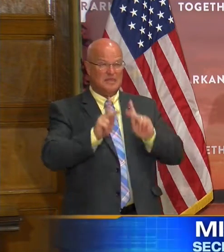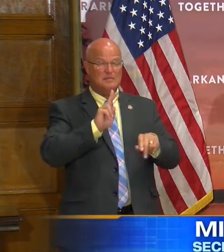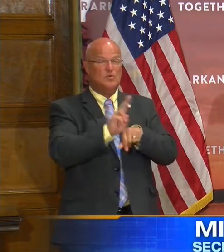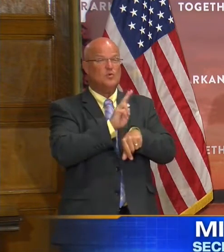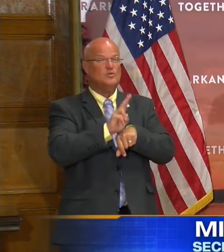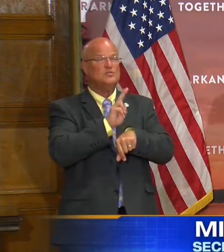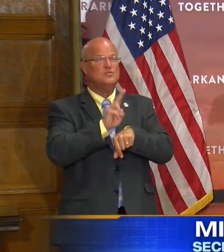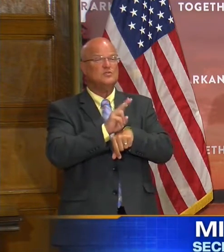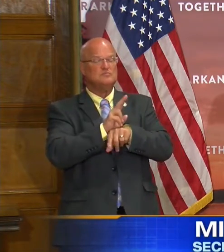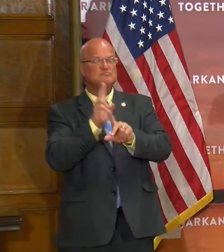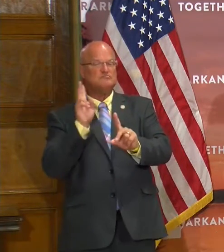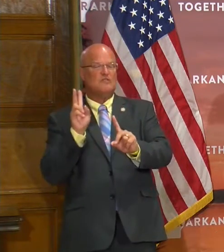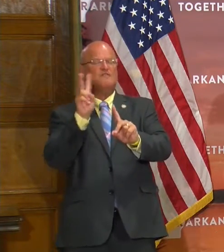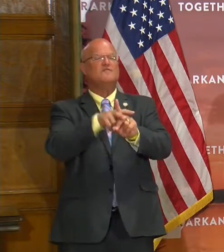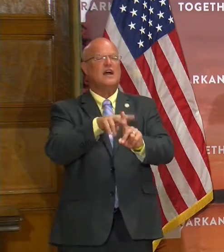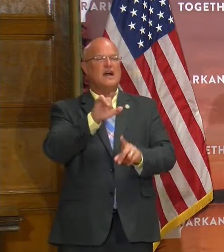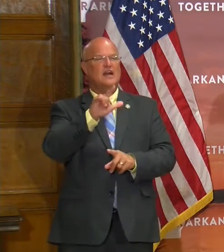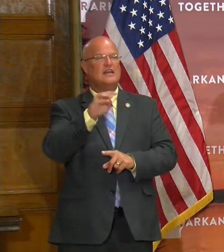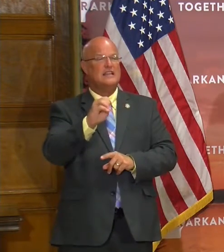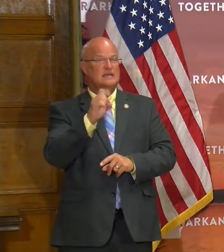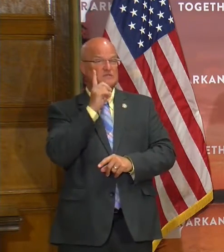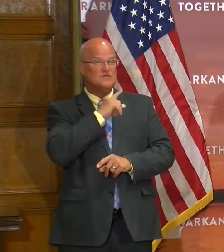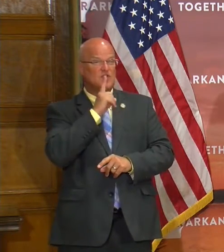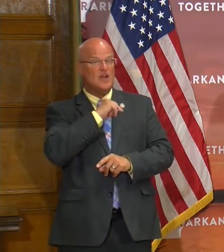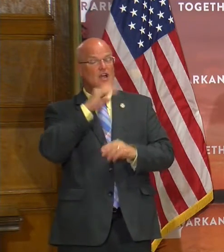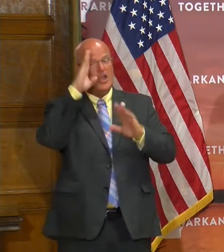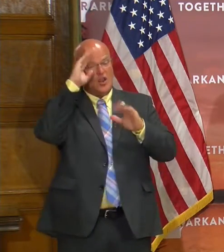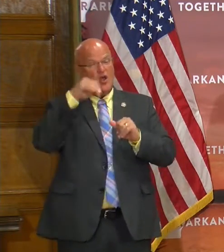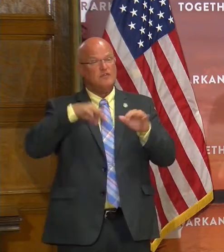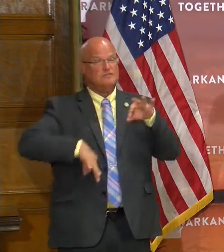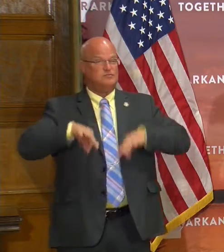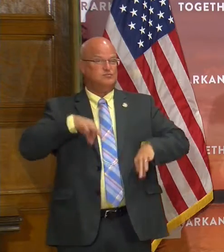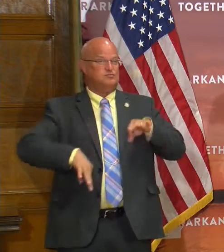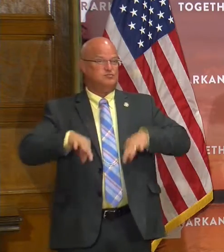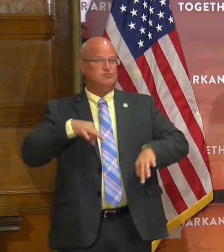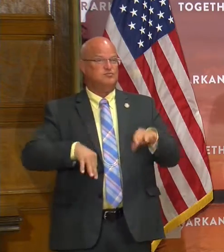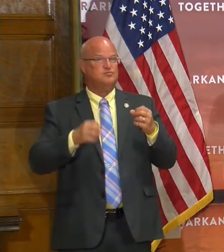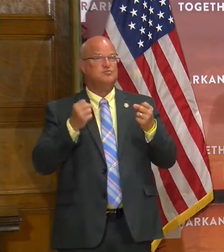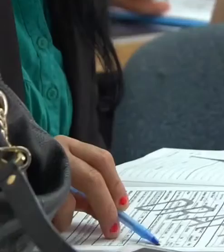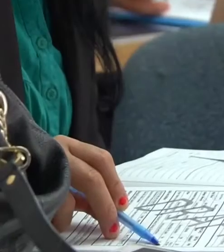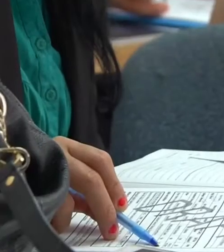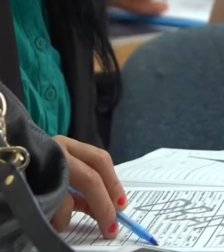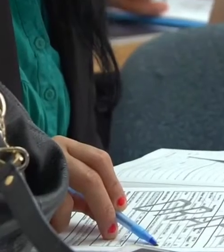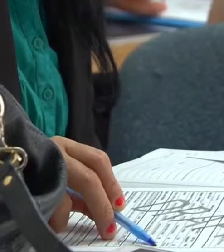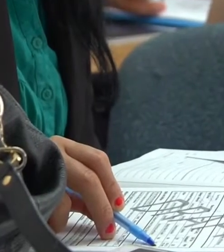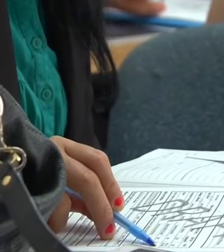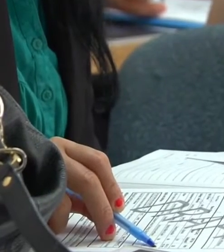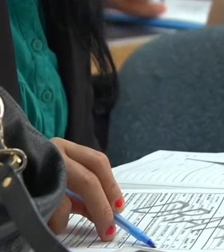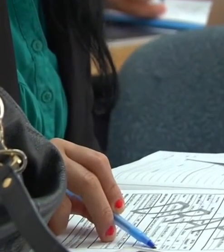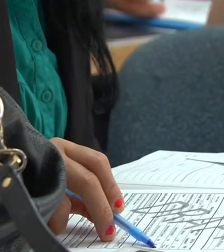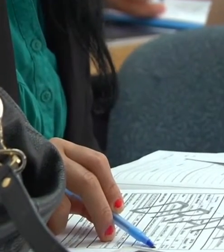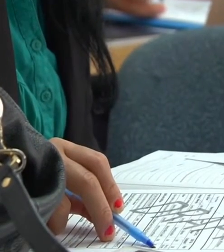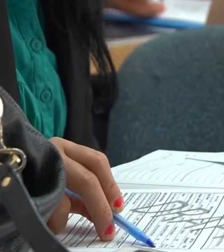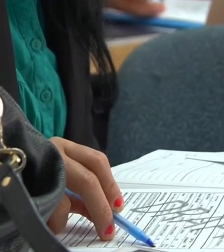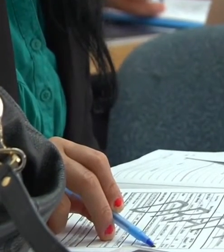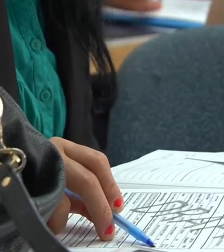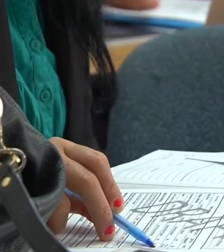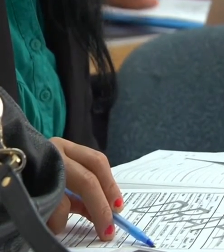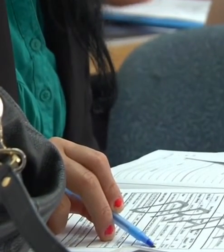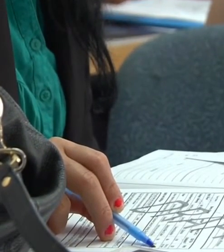those bad actors will use that information to file claims and hopefully they can game the system because we have so many claims coming in." SECRETARY